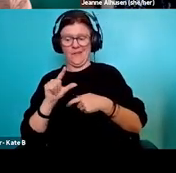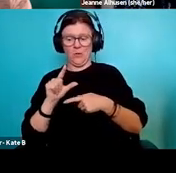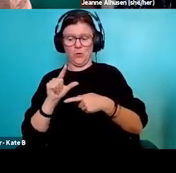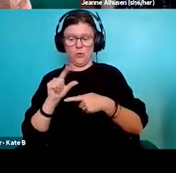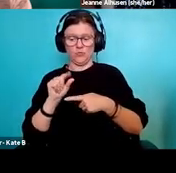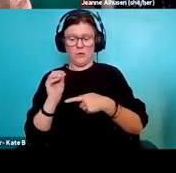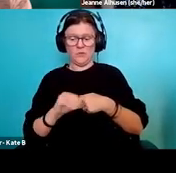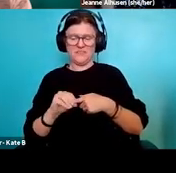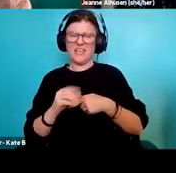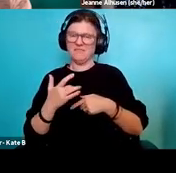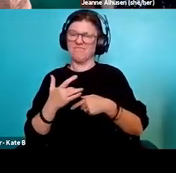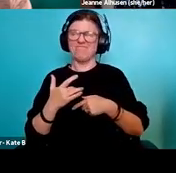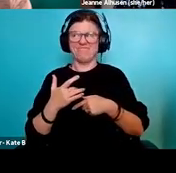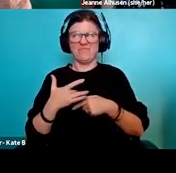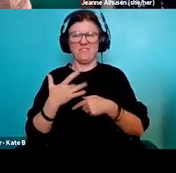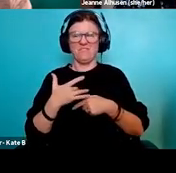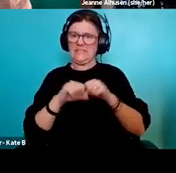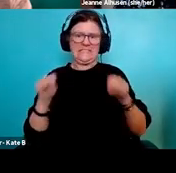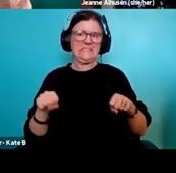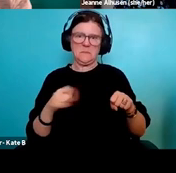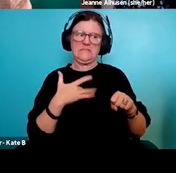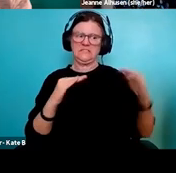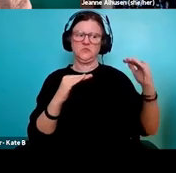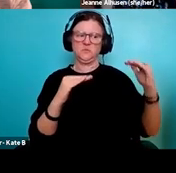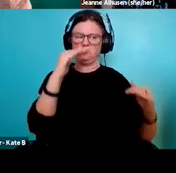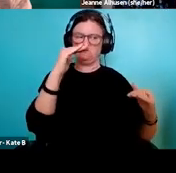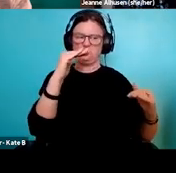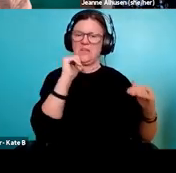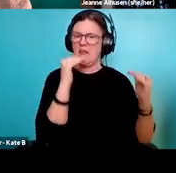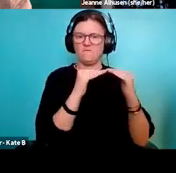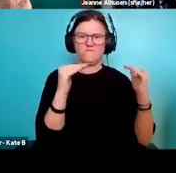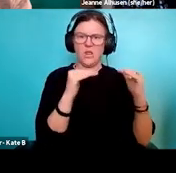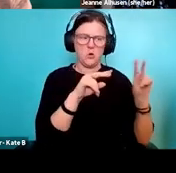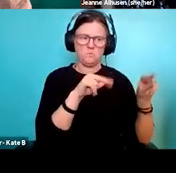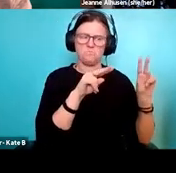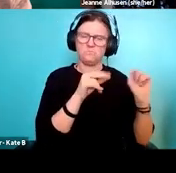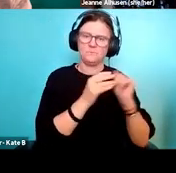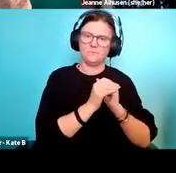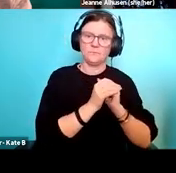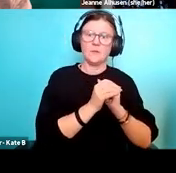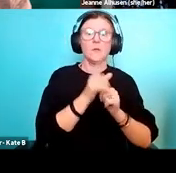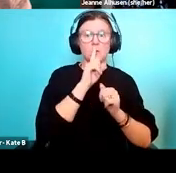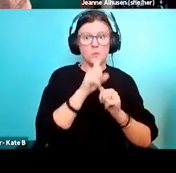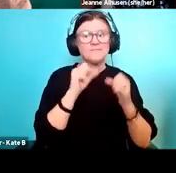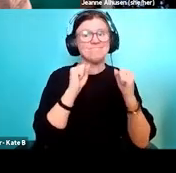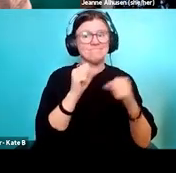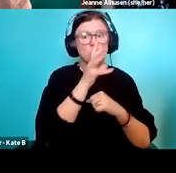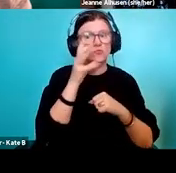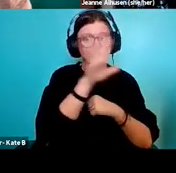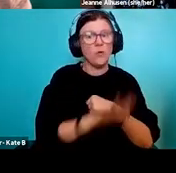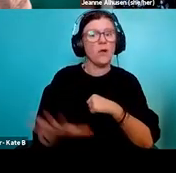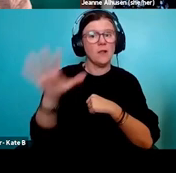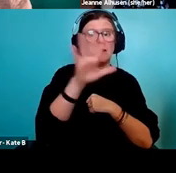often treats these patients unfairly. Particularly in non-urban settings. Women experience significant